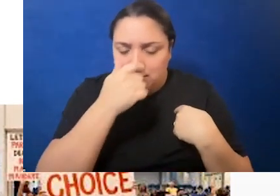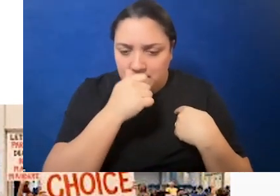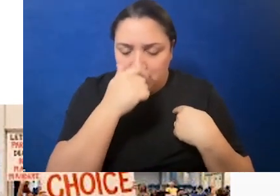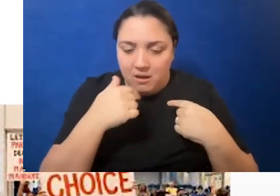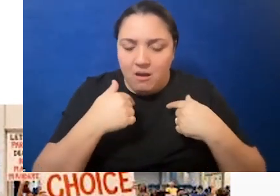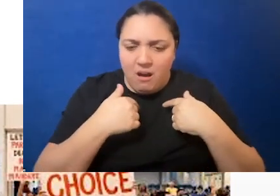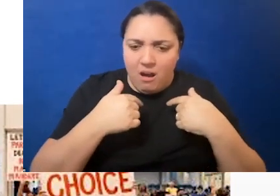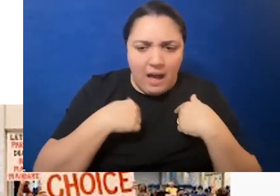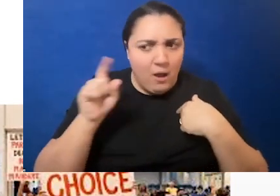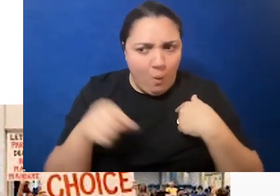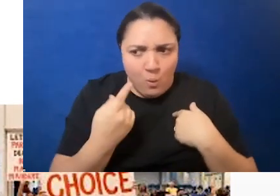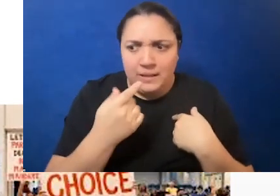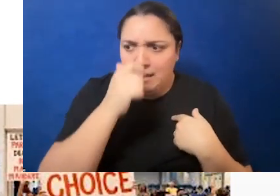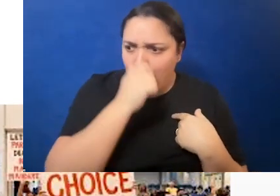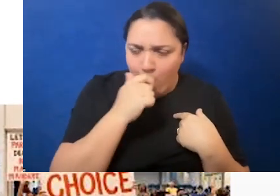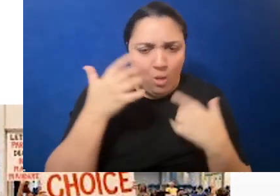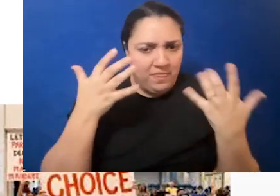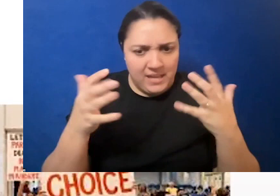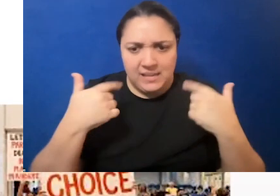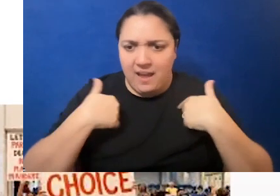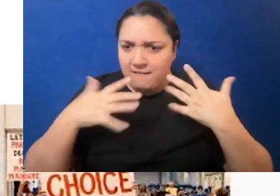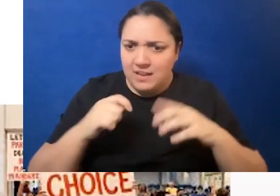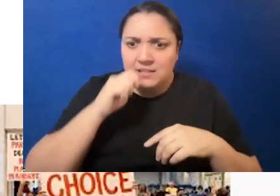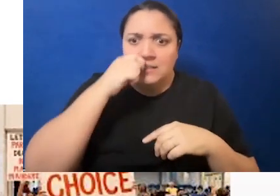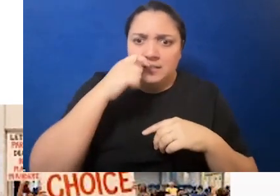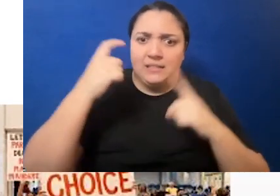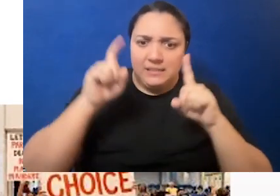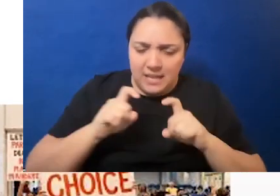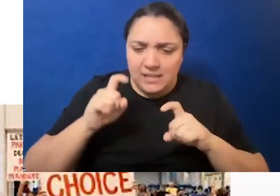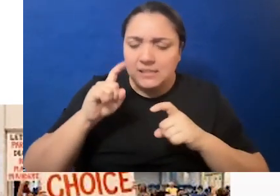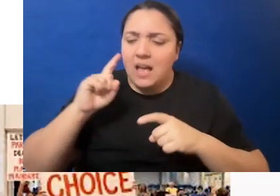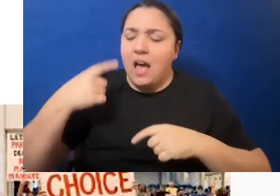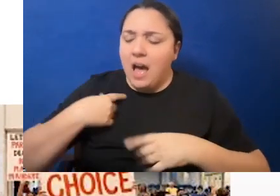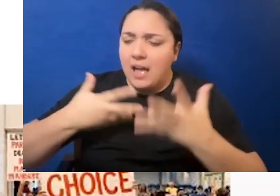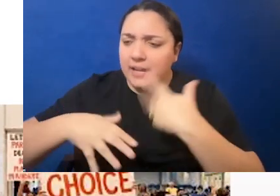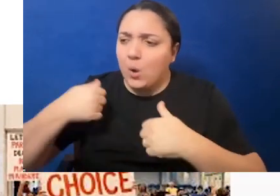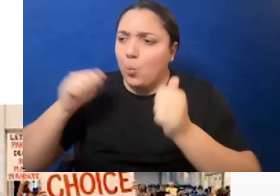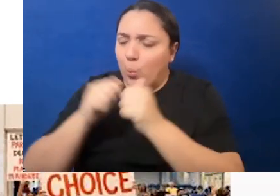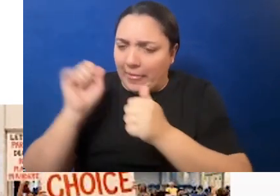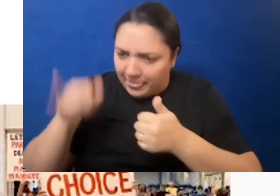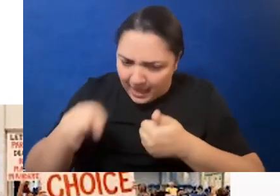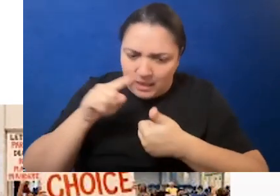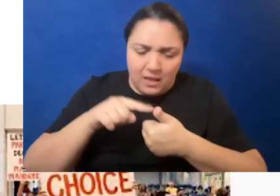CONTACT TRACERS. WELL, I JUST HAVE A COLD, I WAS HANGING WITH THIS PERSON AND